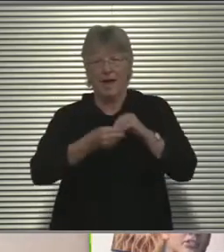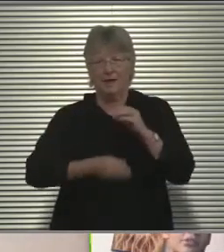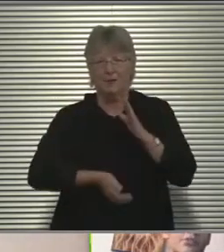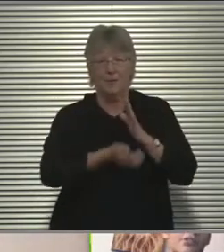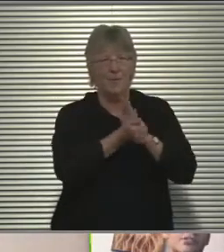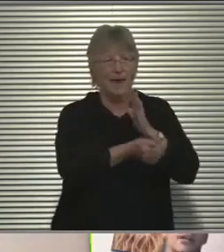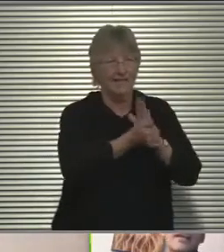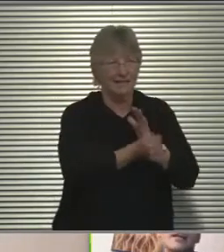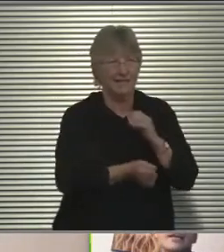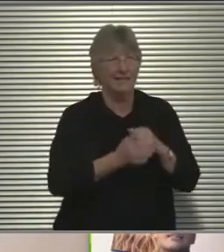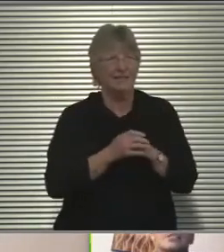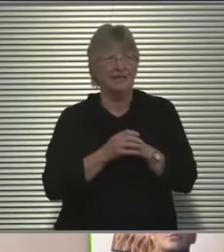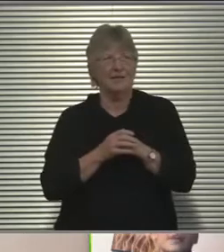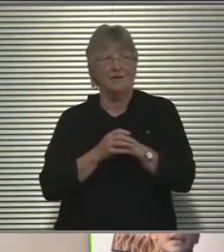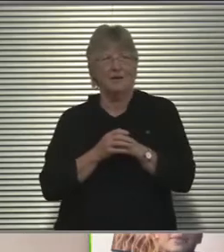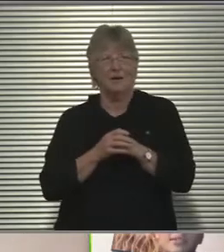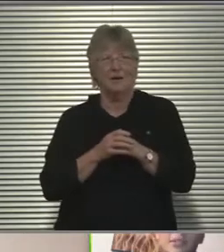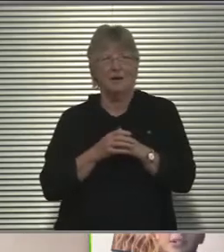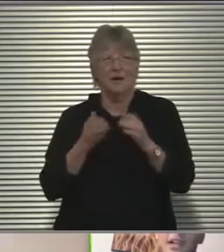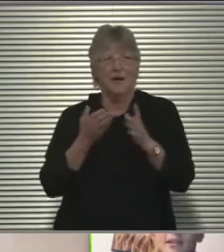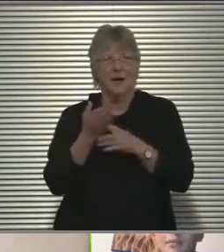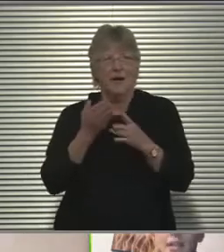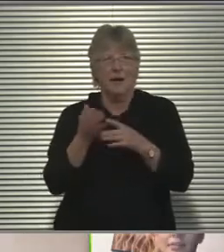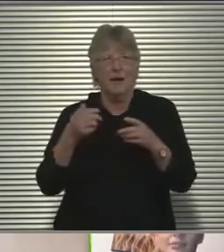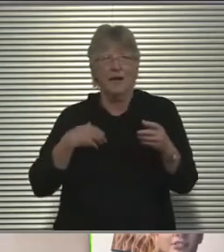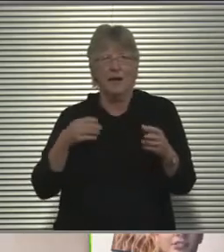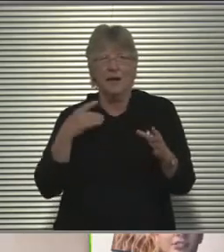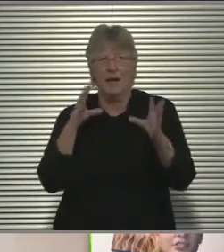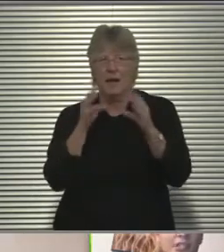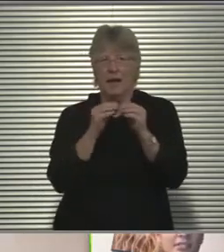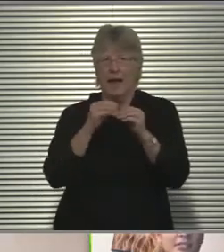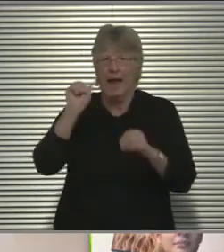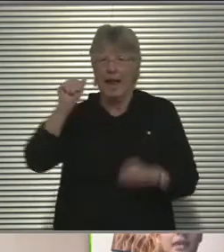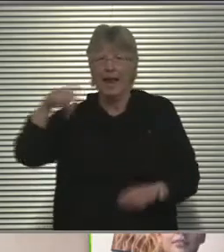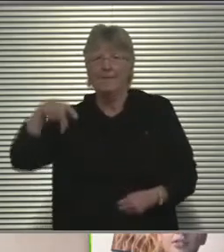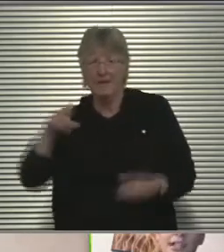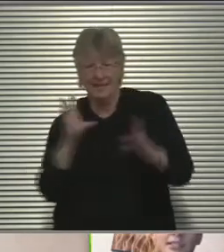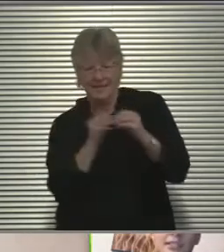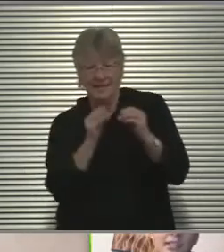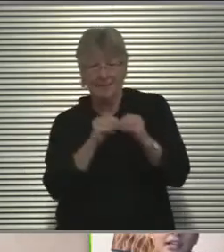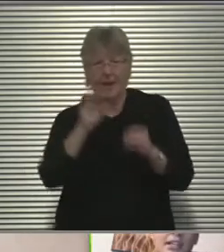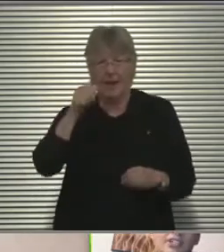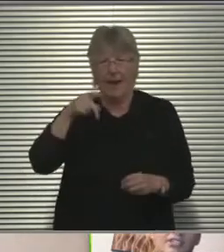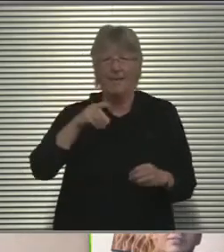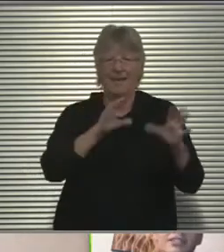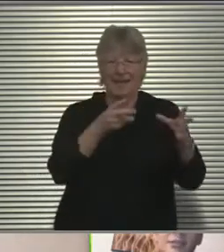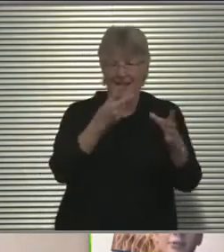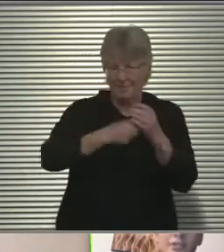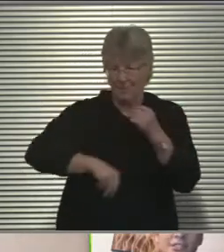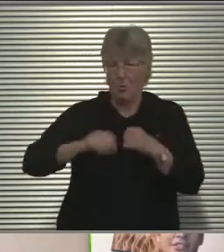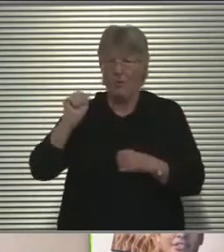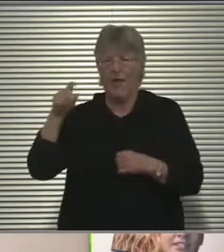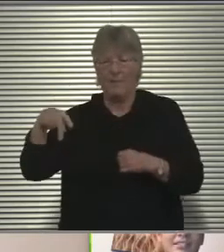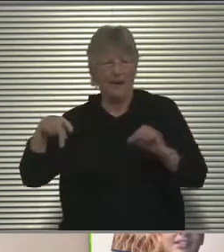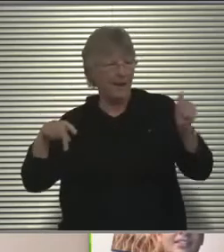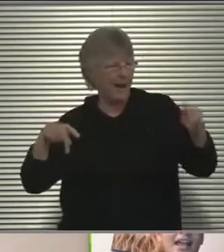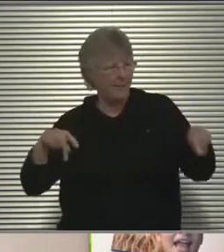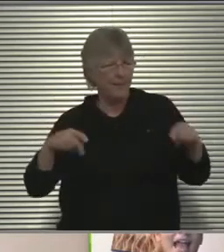to the real world is through my AP seminar and my AP research class. In both classes, there is an immense research that is conducted.